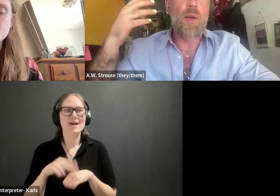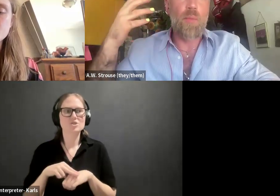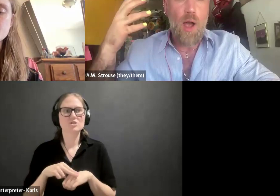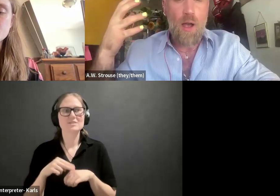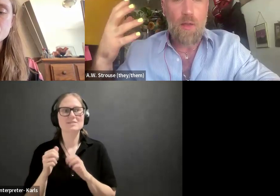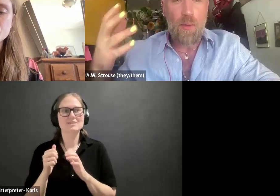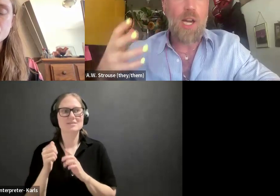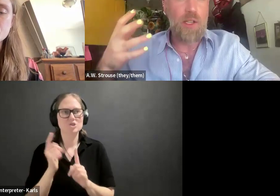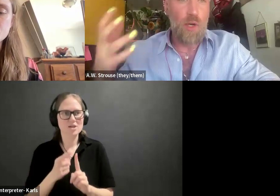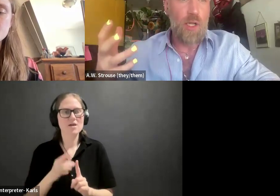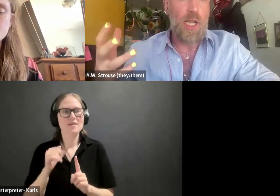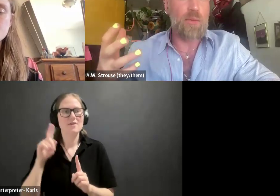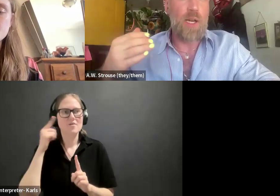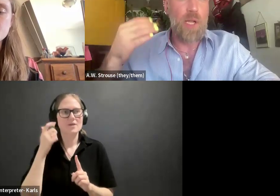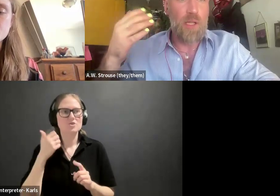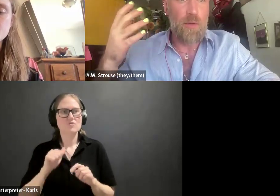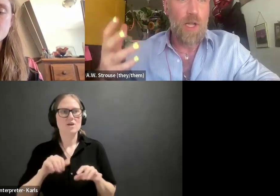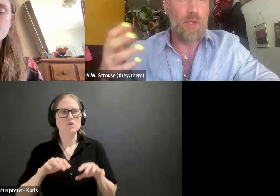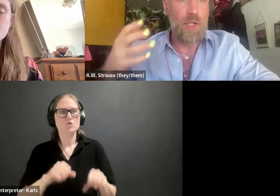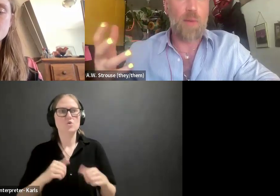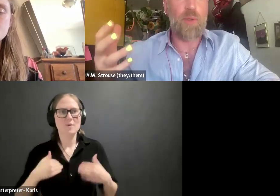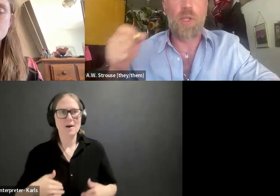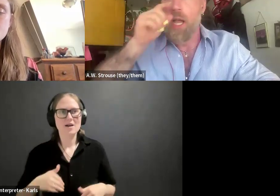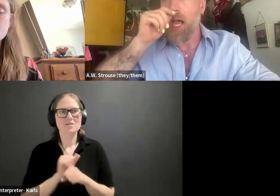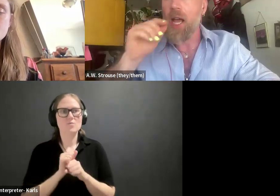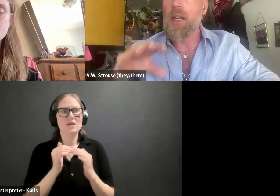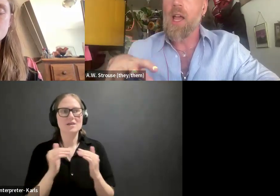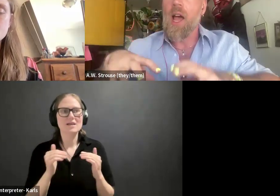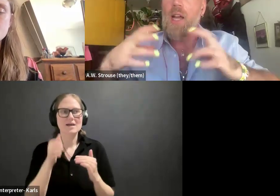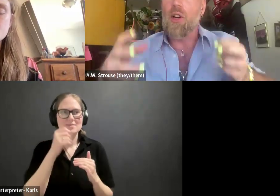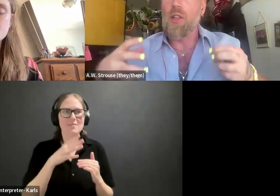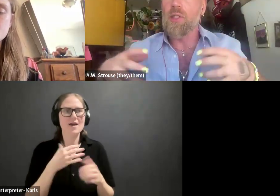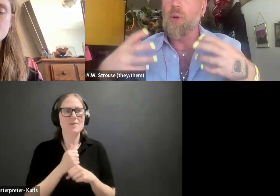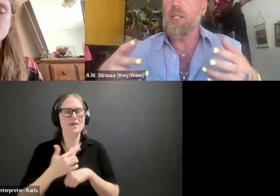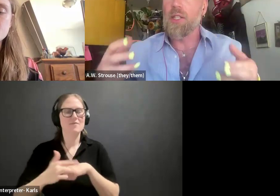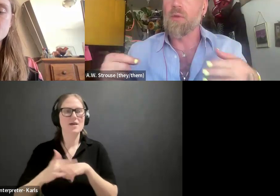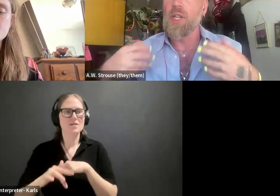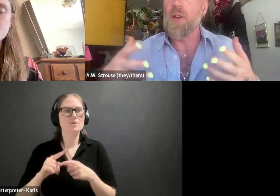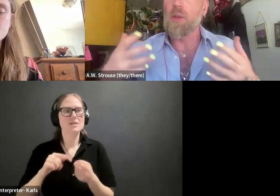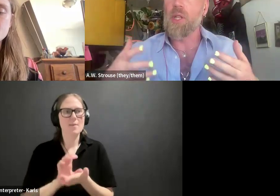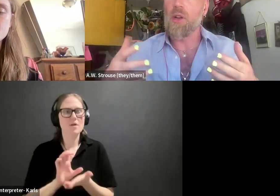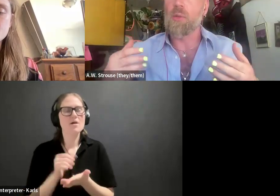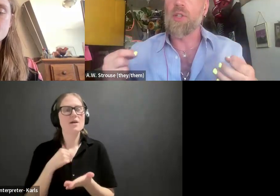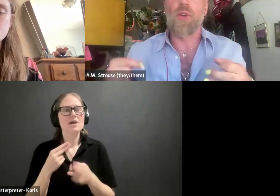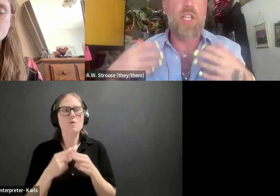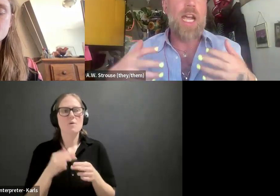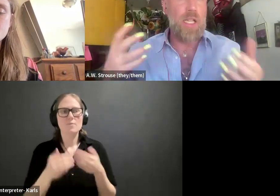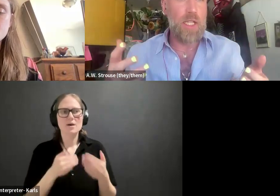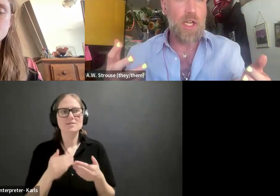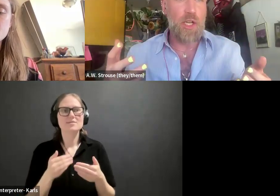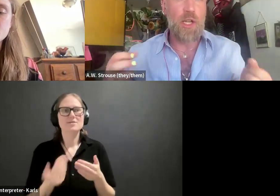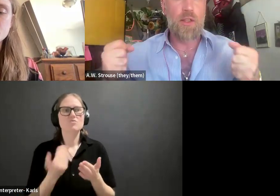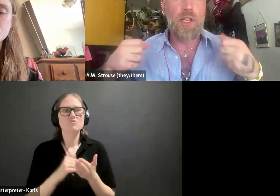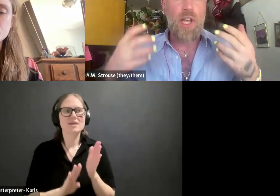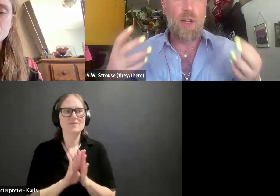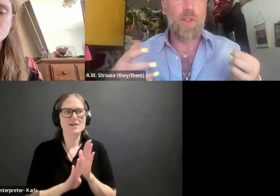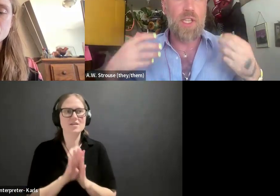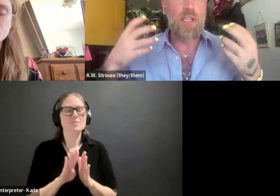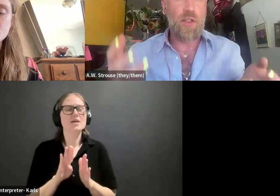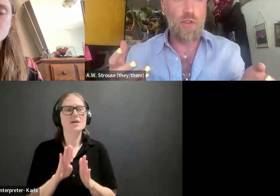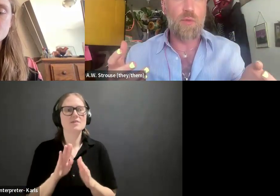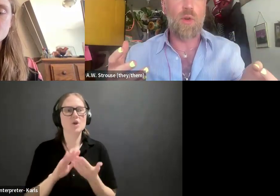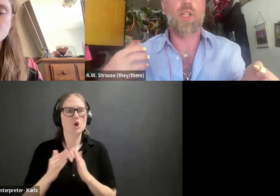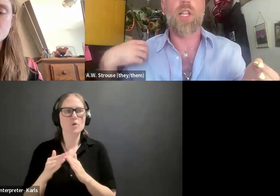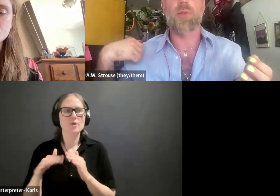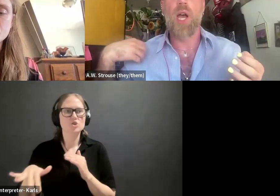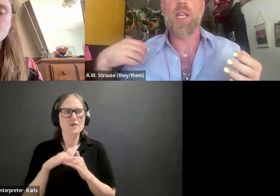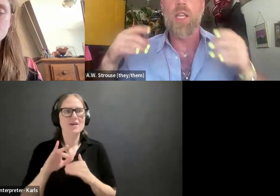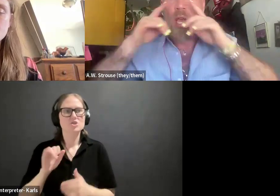Uh, the bodies of working-class men and make them available to capital. And I call this process of redeveloping the urban terrain jackalization, the desire of the state to consume the working class body,